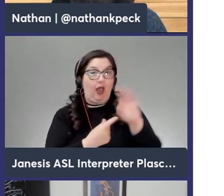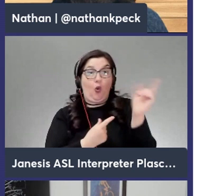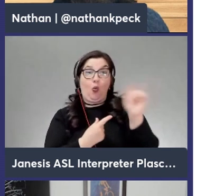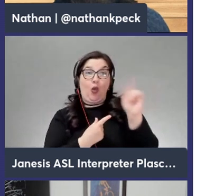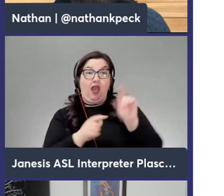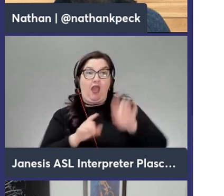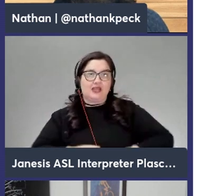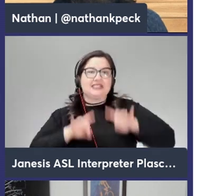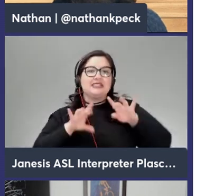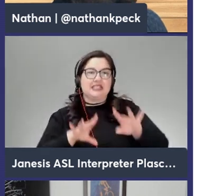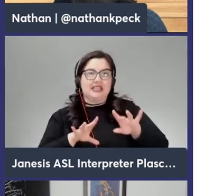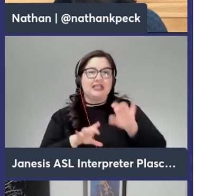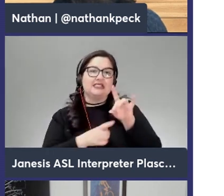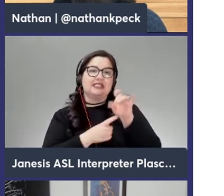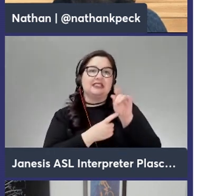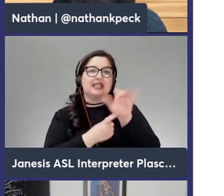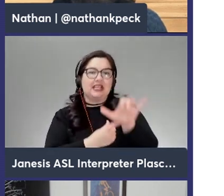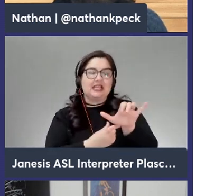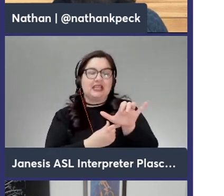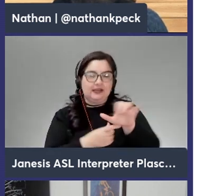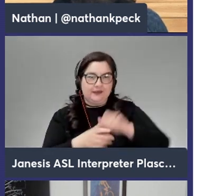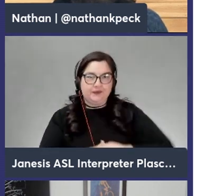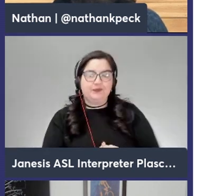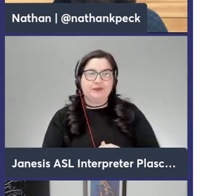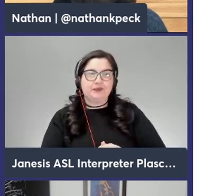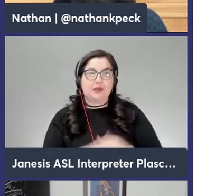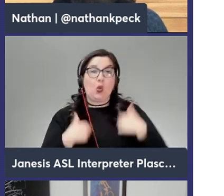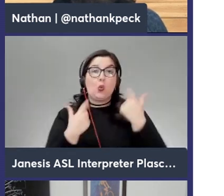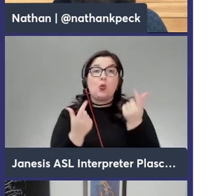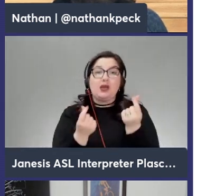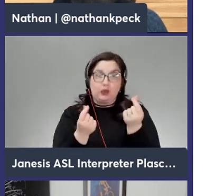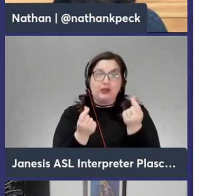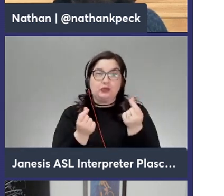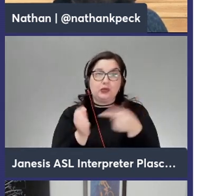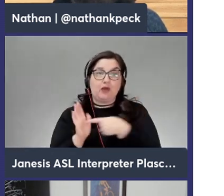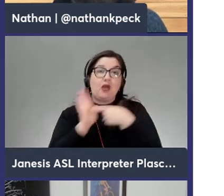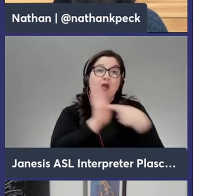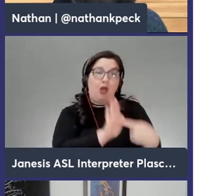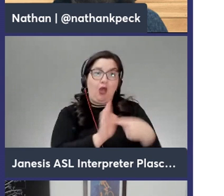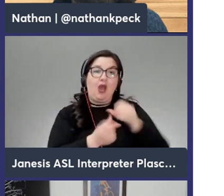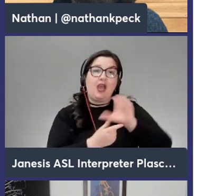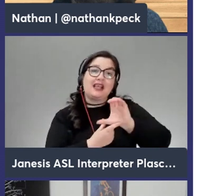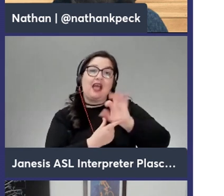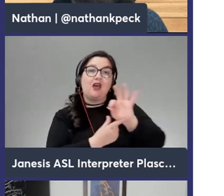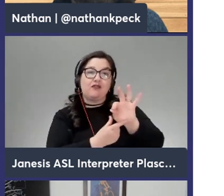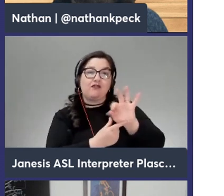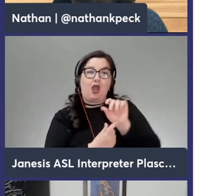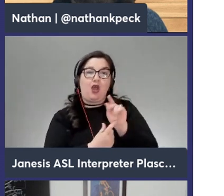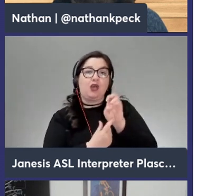So what I wanted to do is take you over to the CloudFront console and set up an actual distribution